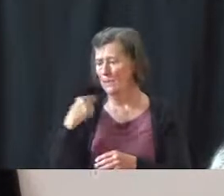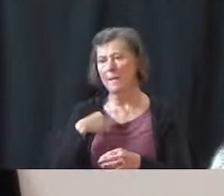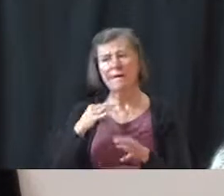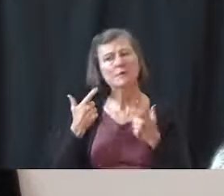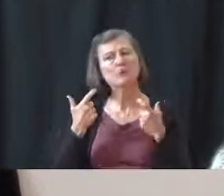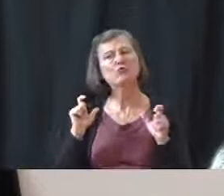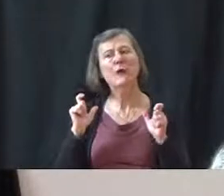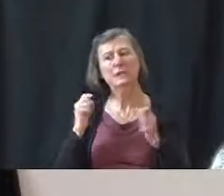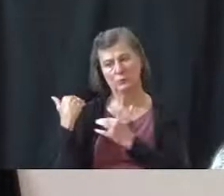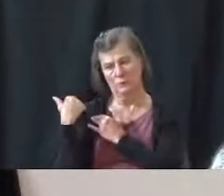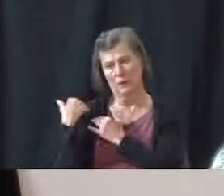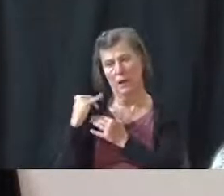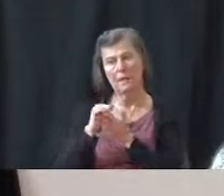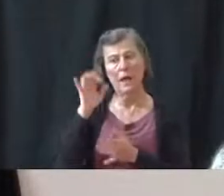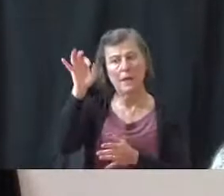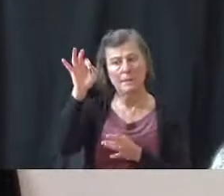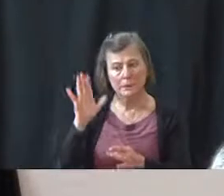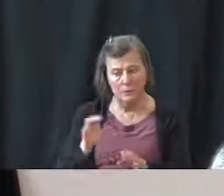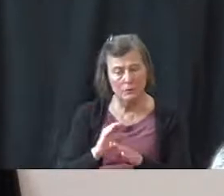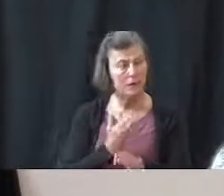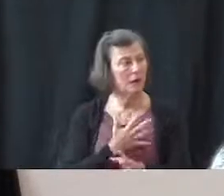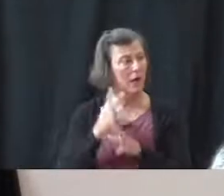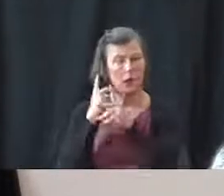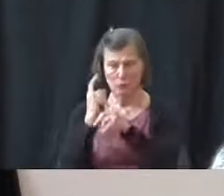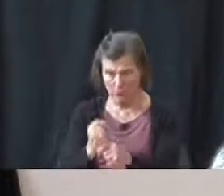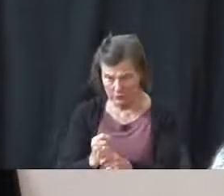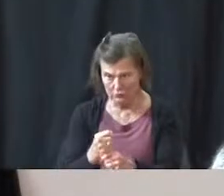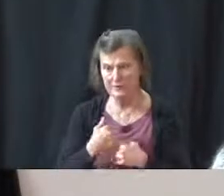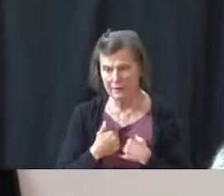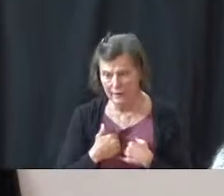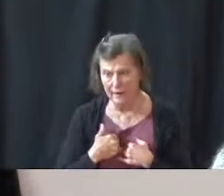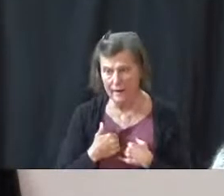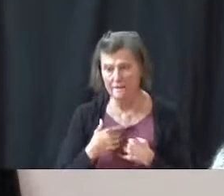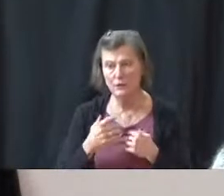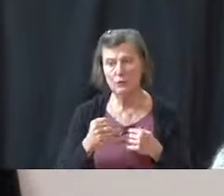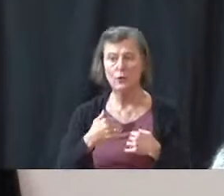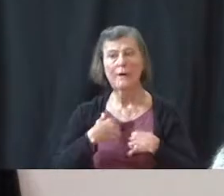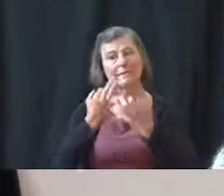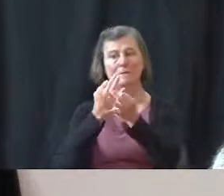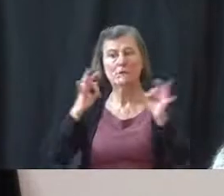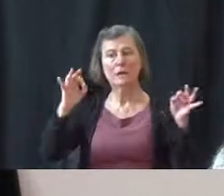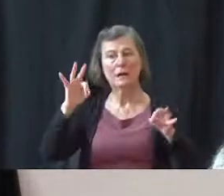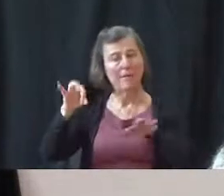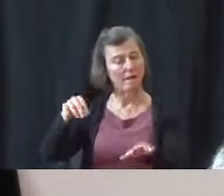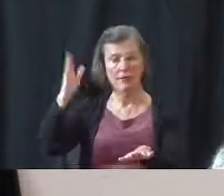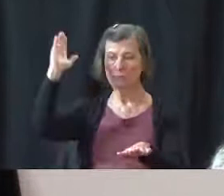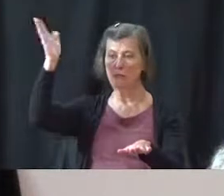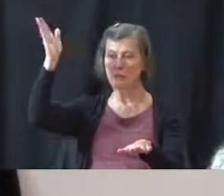that ministers in our tradition bear in exercising freedom of the pulpit, especially during challenging